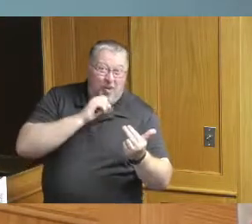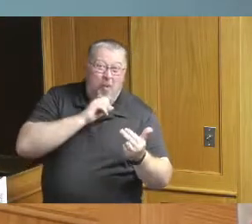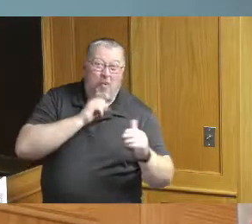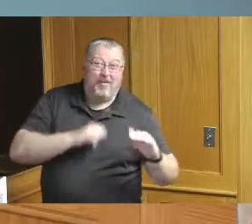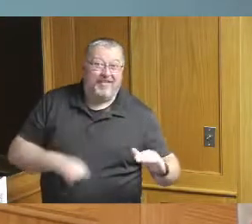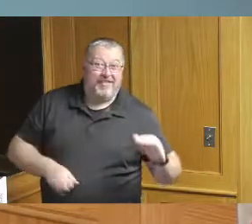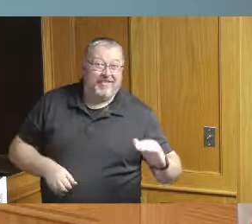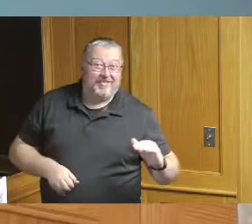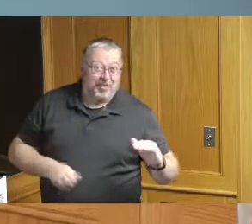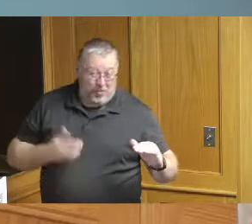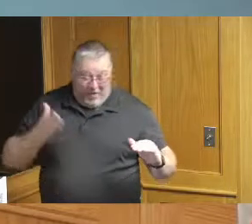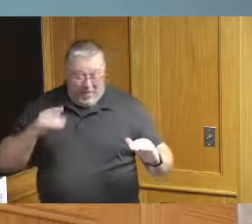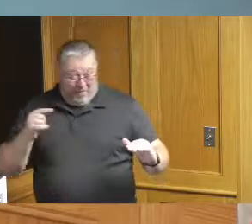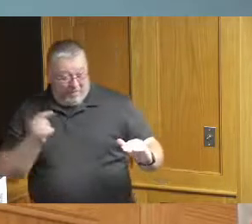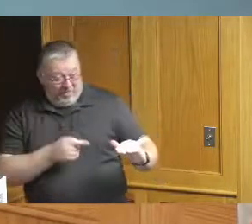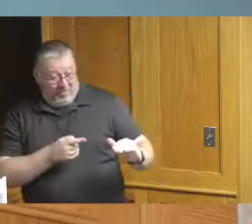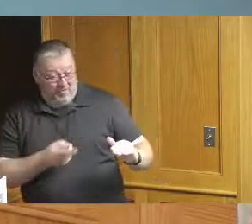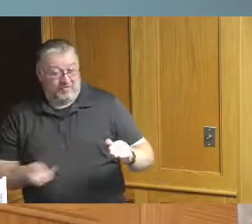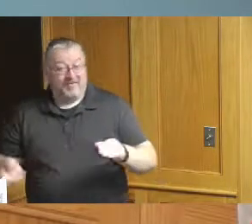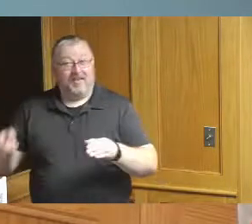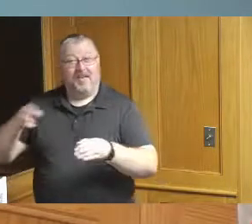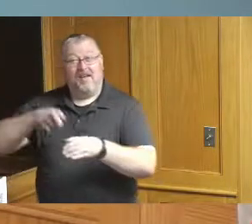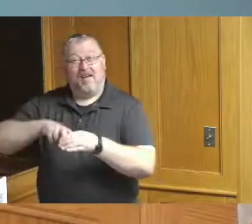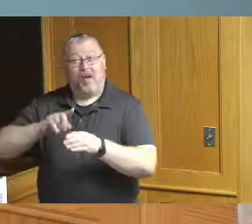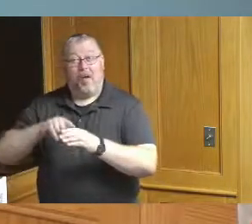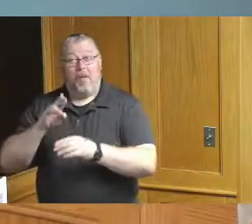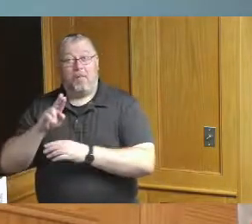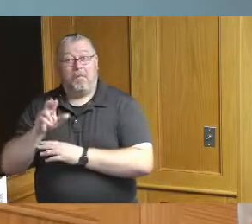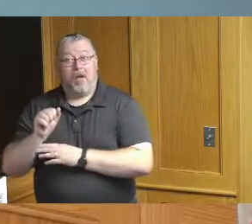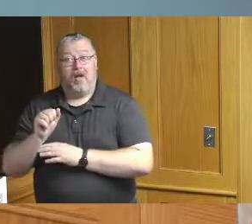and you're asking them to get on buses with grown folks